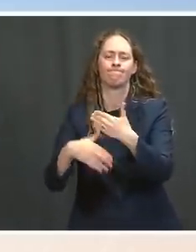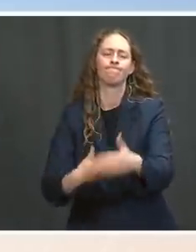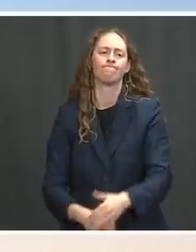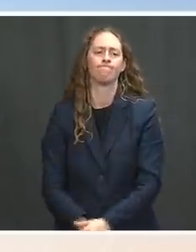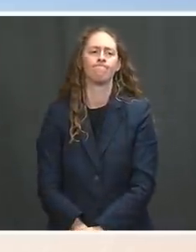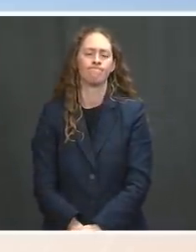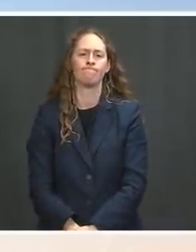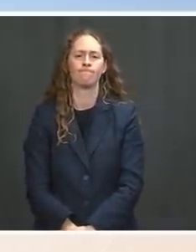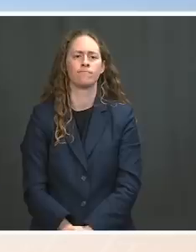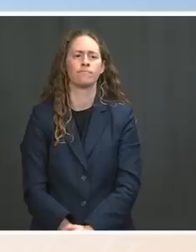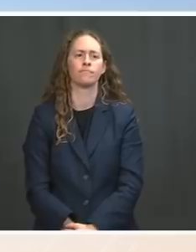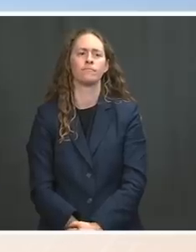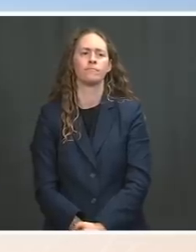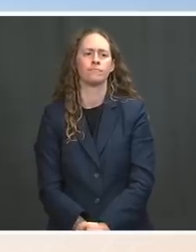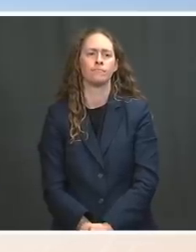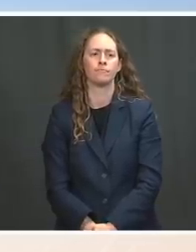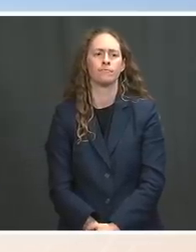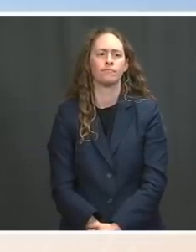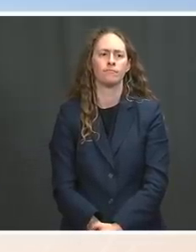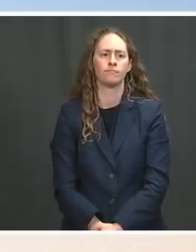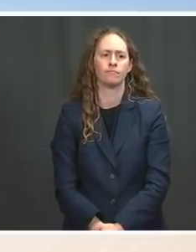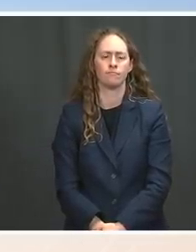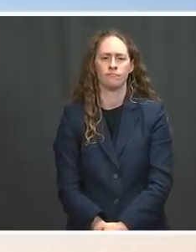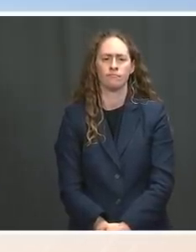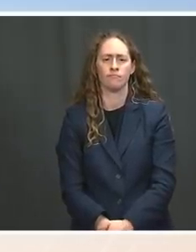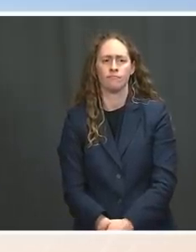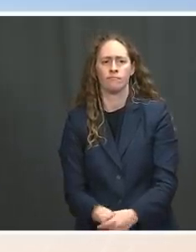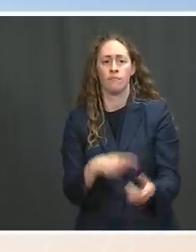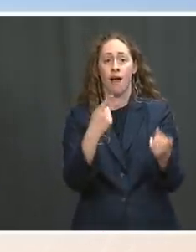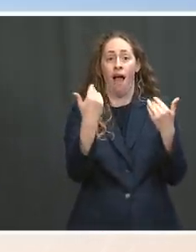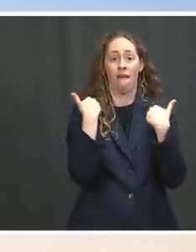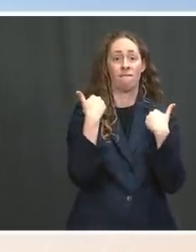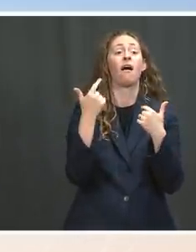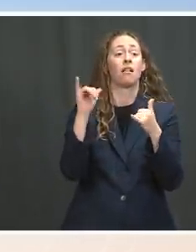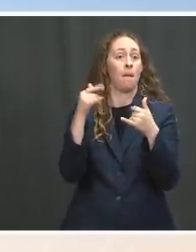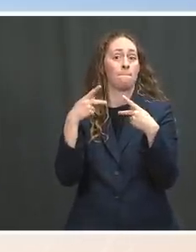Although again, obviously waiting for determination on fully reopening.